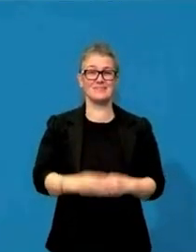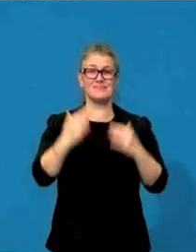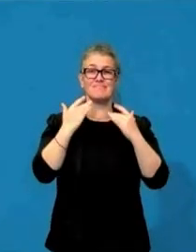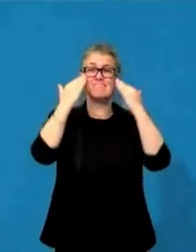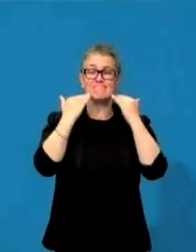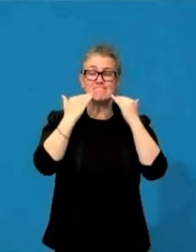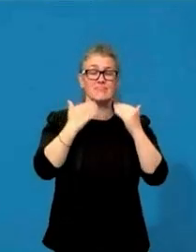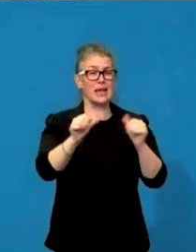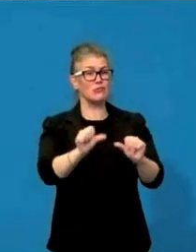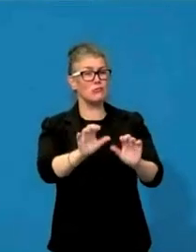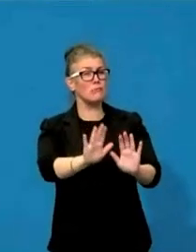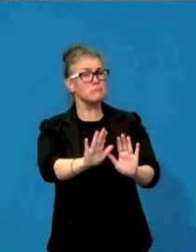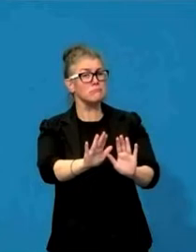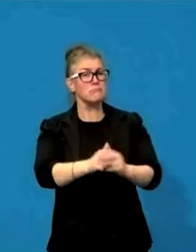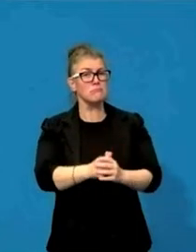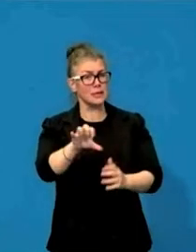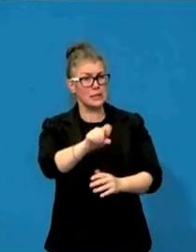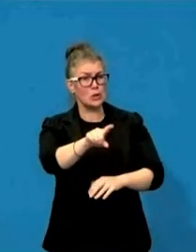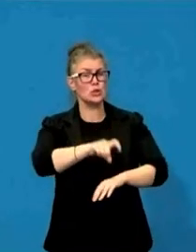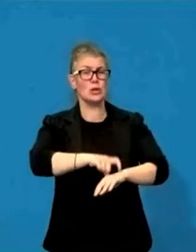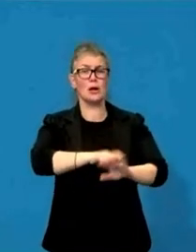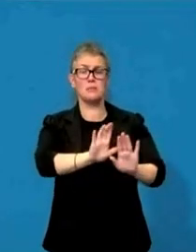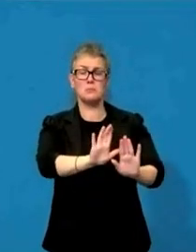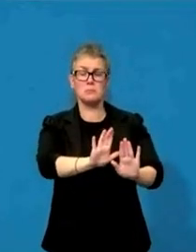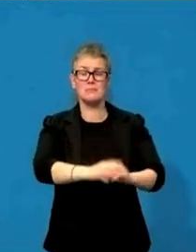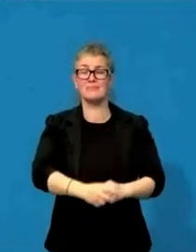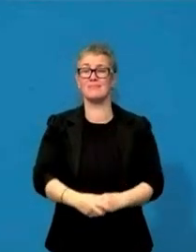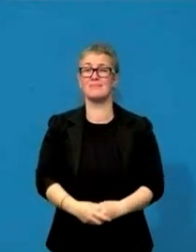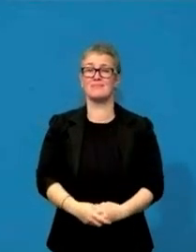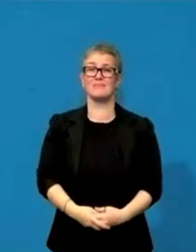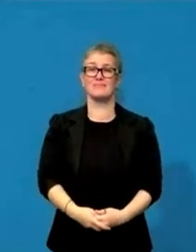You take as much time as you need.